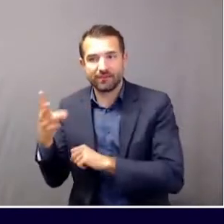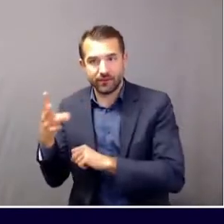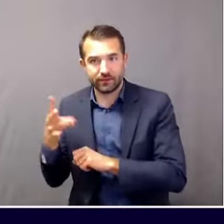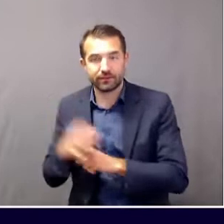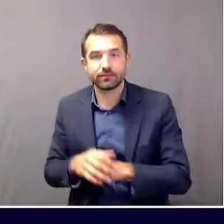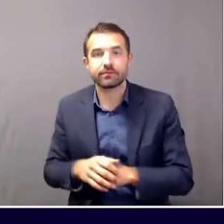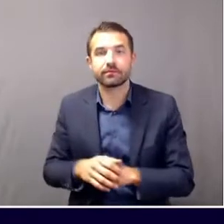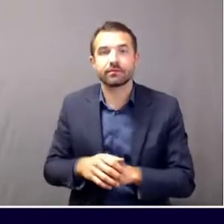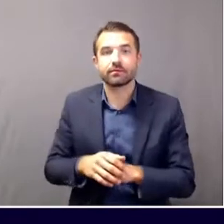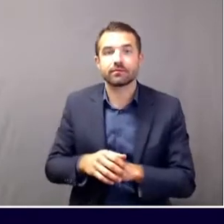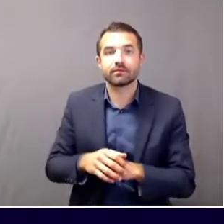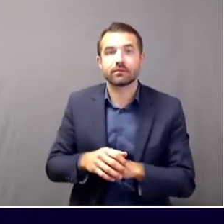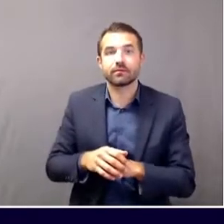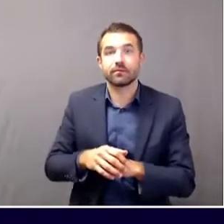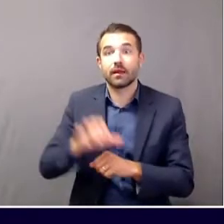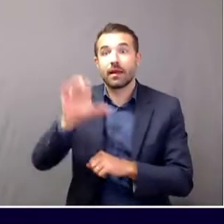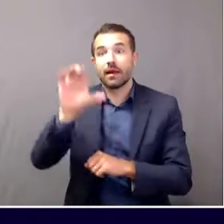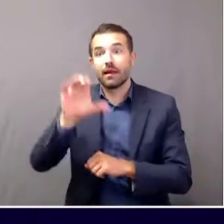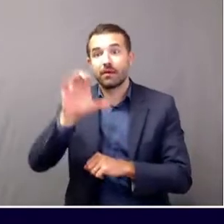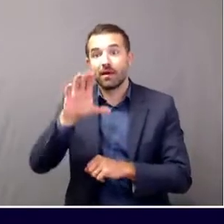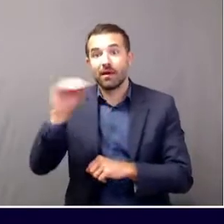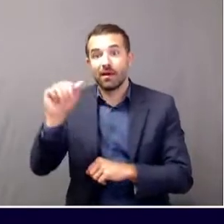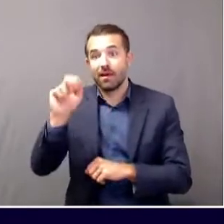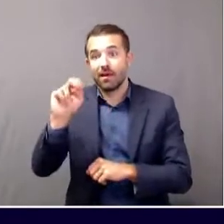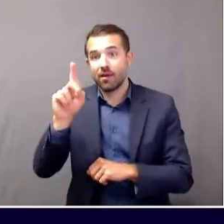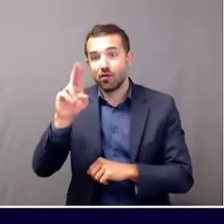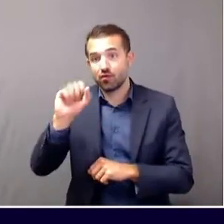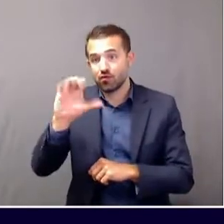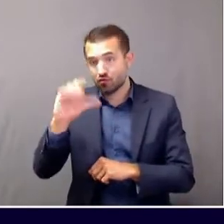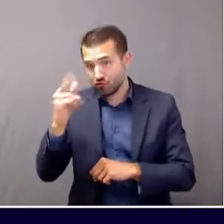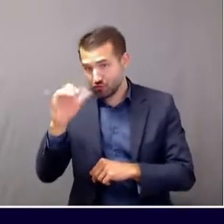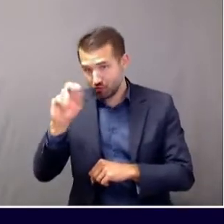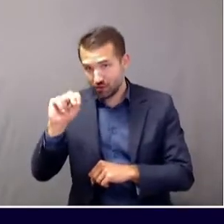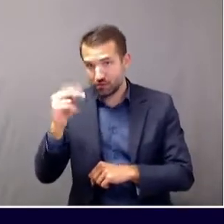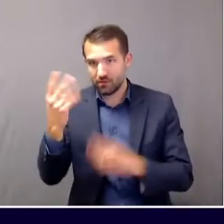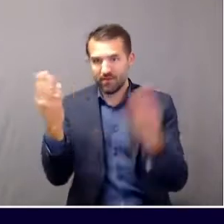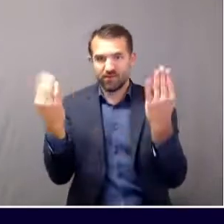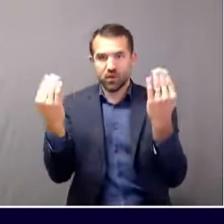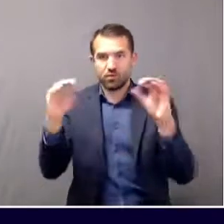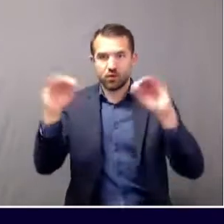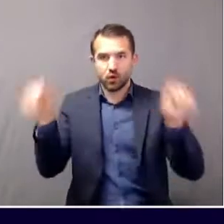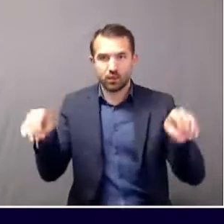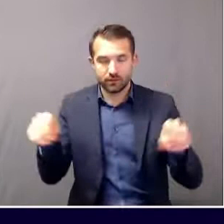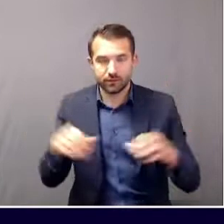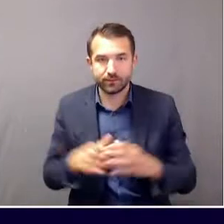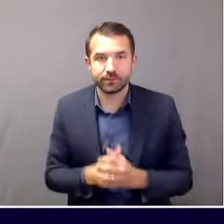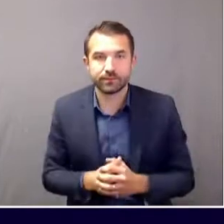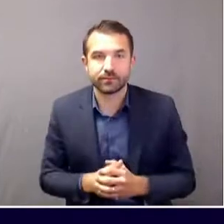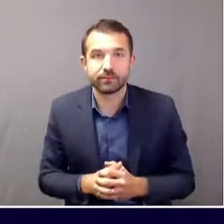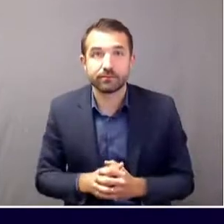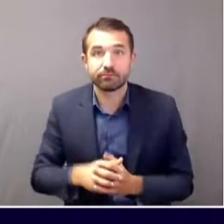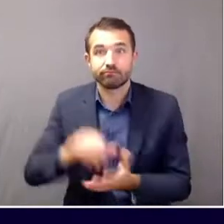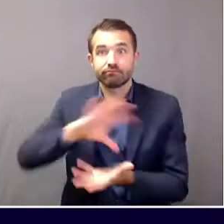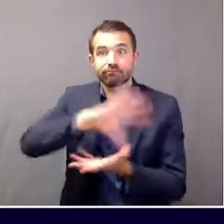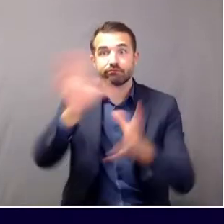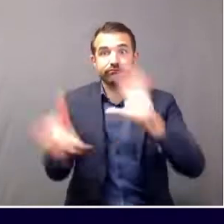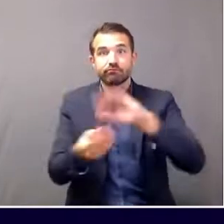fourteen percent of yesterday's new cases